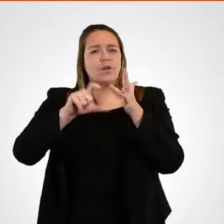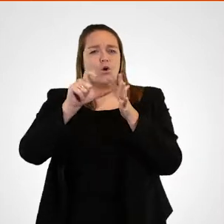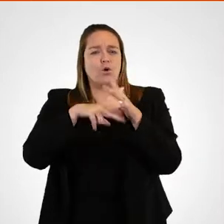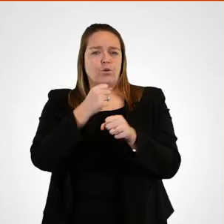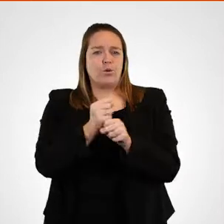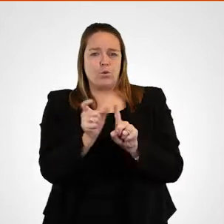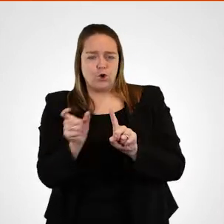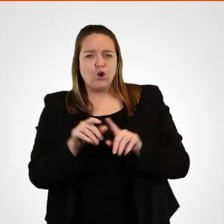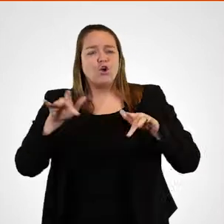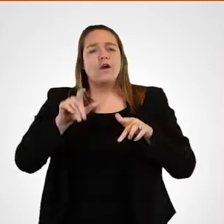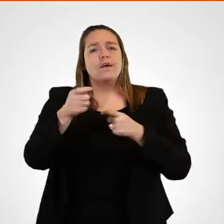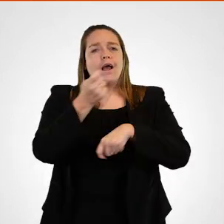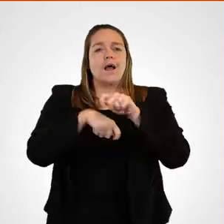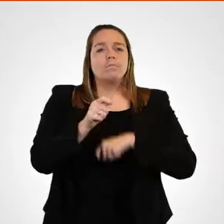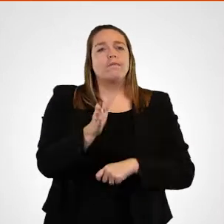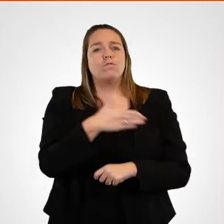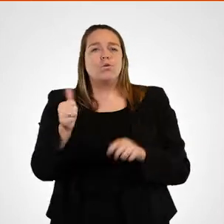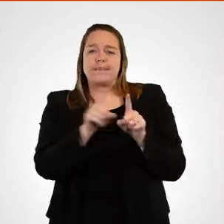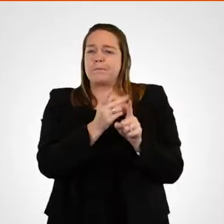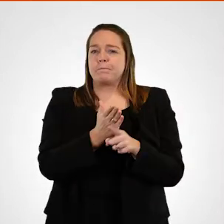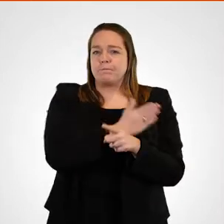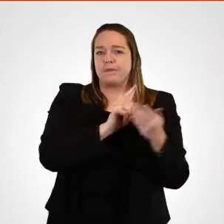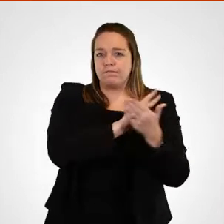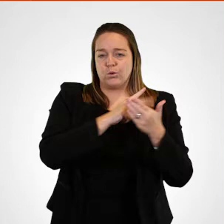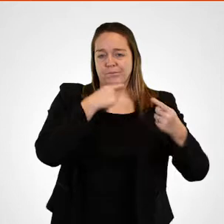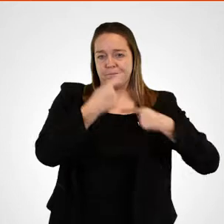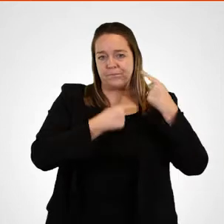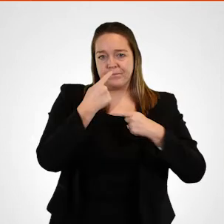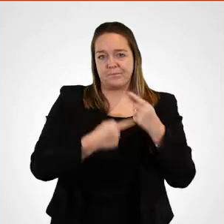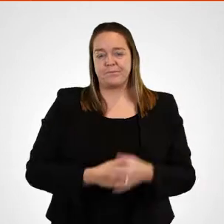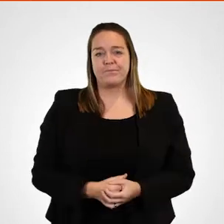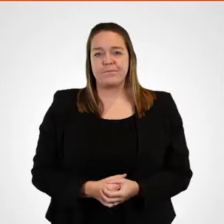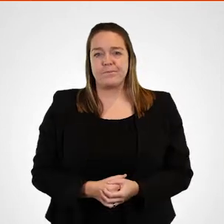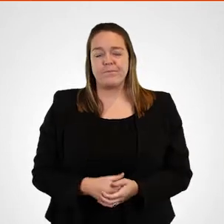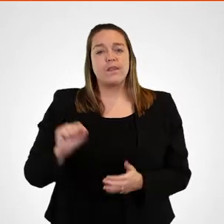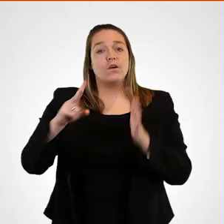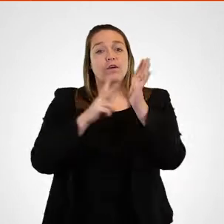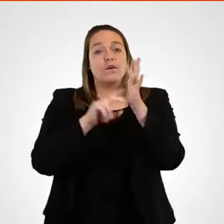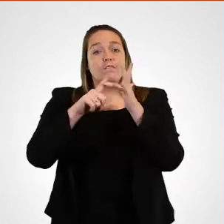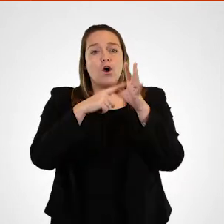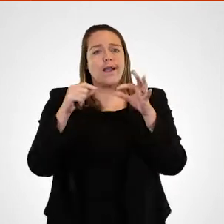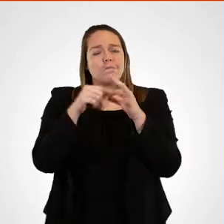They haven't become fluent, as I've spoken of in a previous video. Their vocabulary is limited